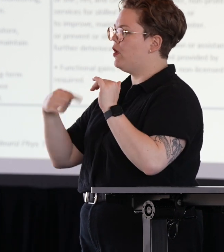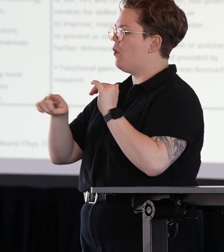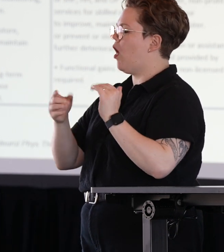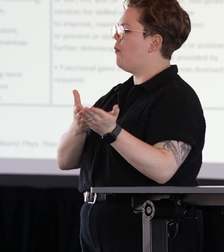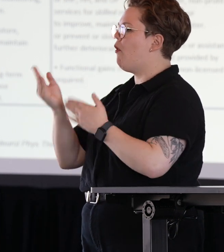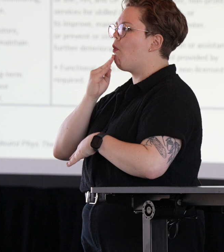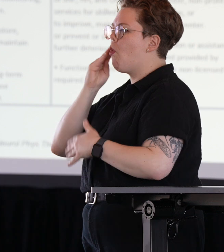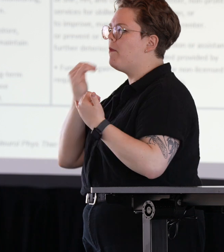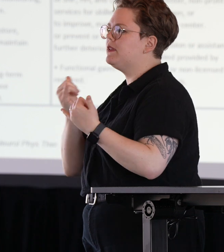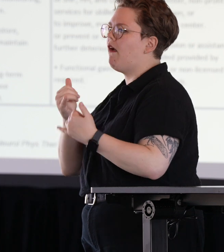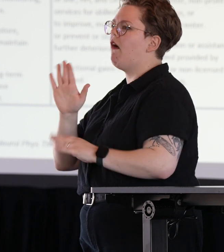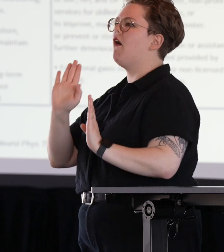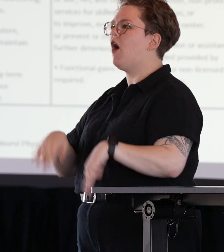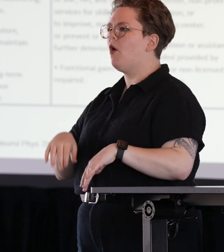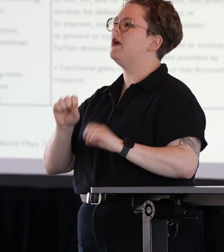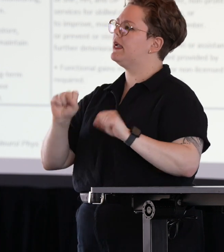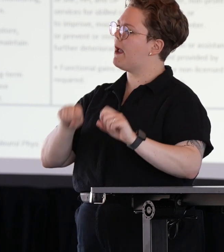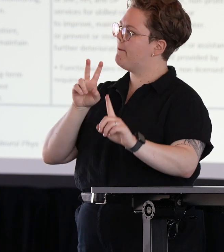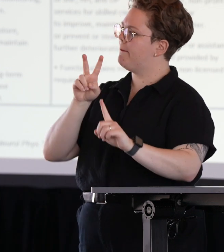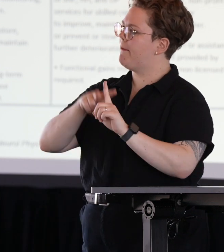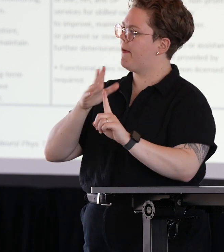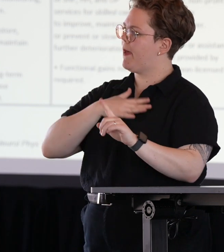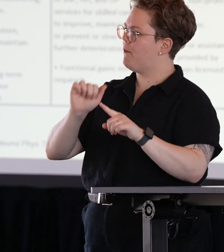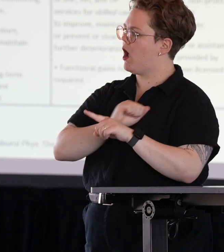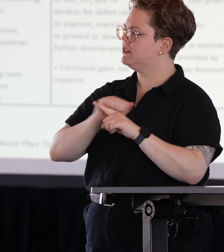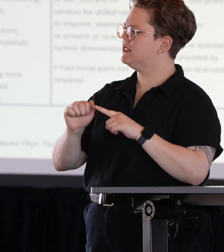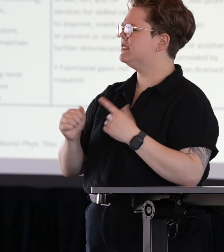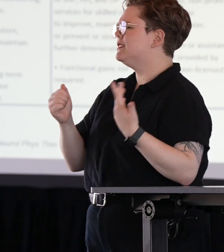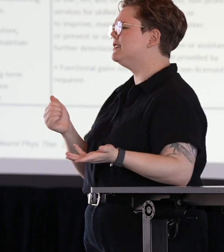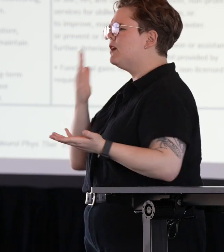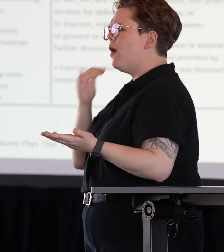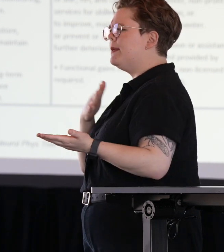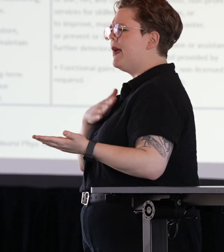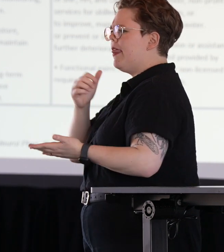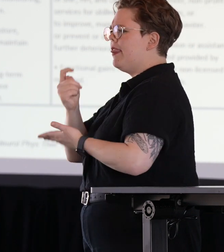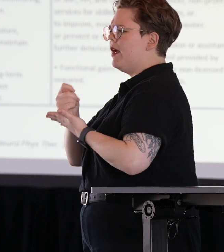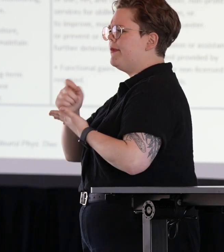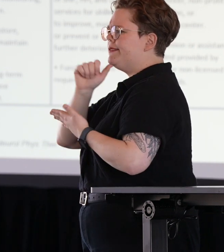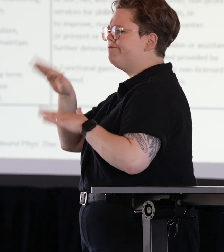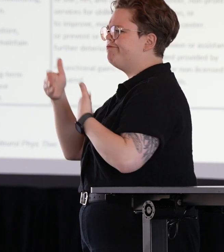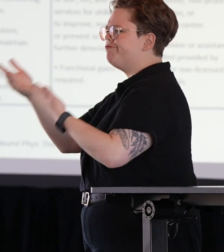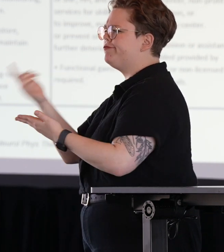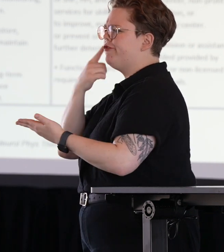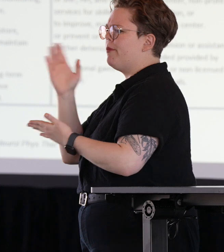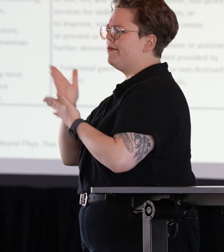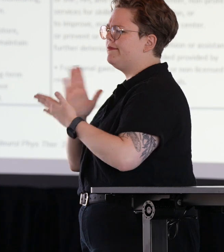You. Are saying, hey, I can do this in my practice, or hey, why isn't my therapist offering me this as part of my care? So the